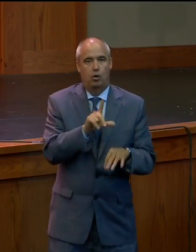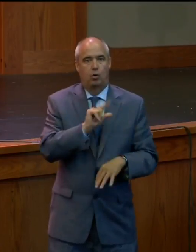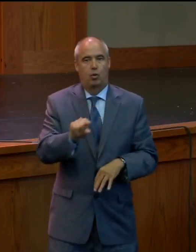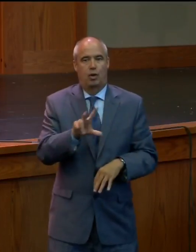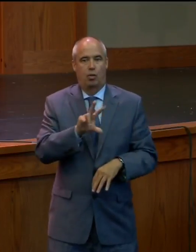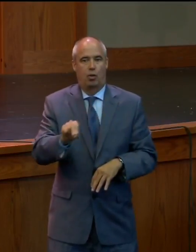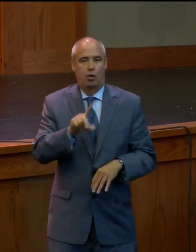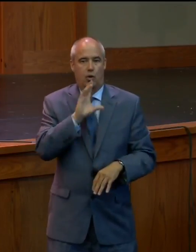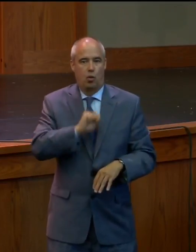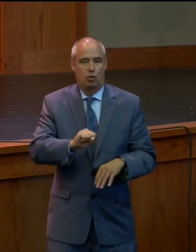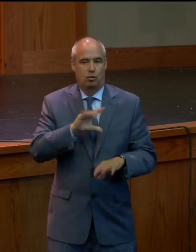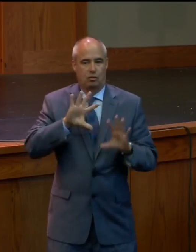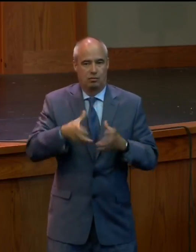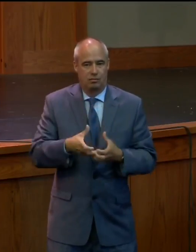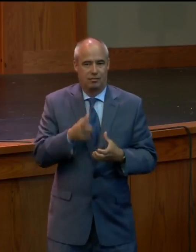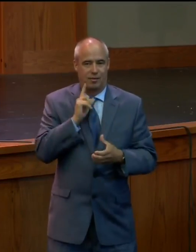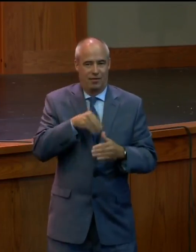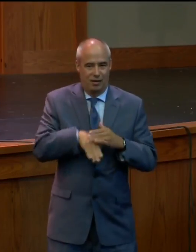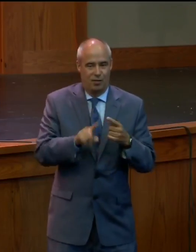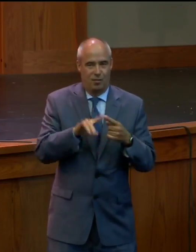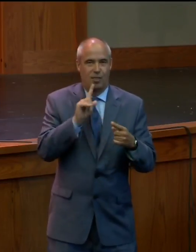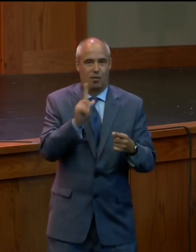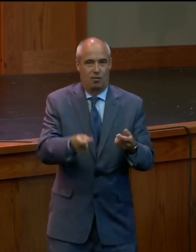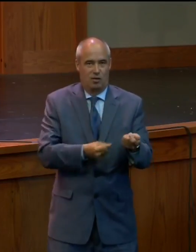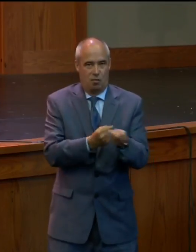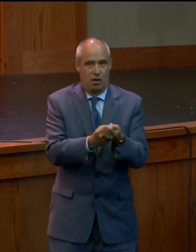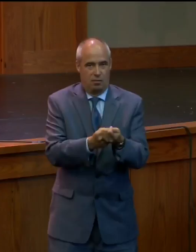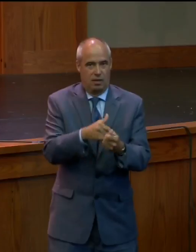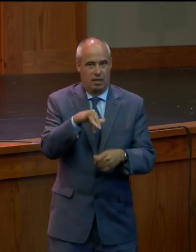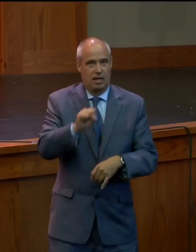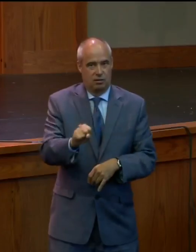WELL, I'M HERE TODAY TO TELL YOU THAT THEY ABSOLUTELY ARE.